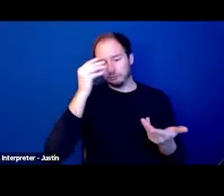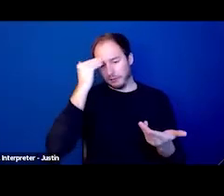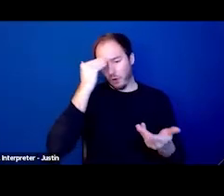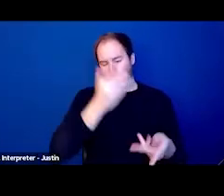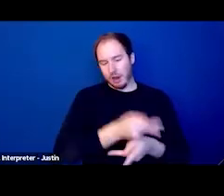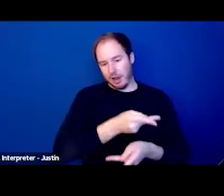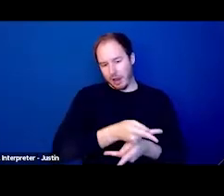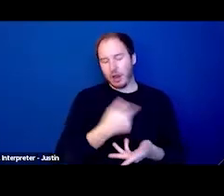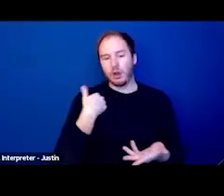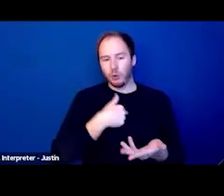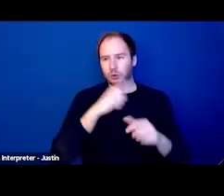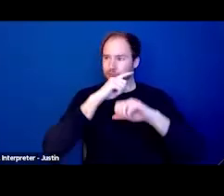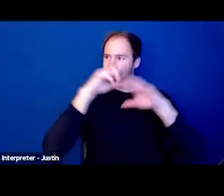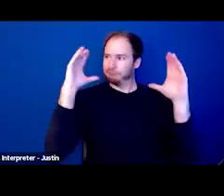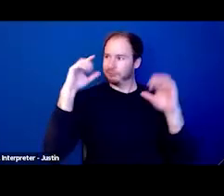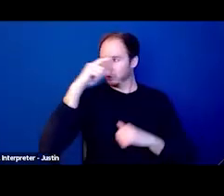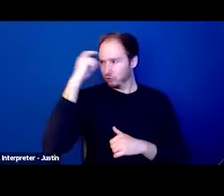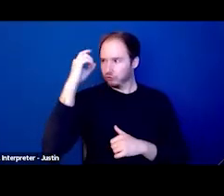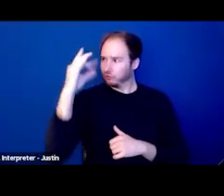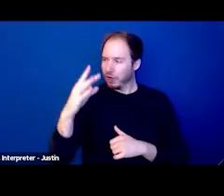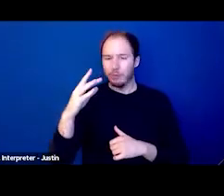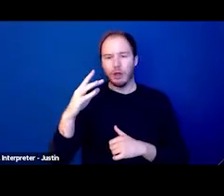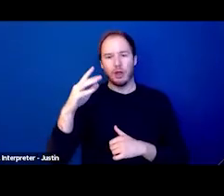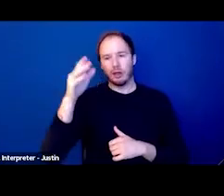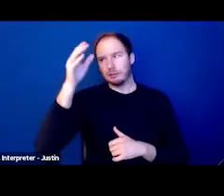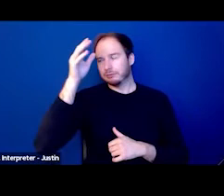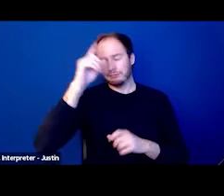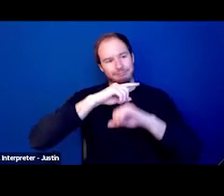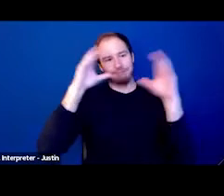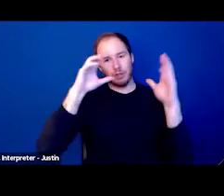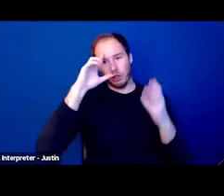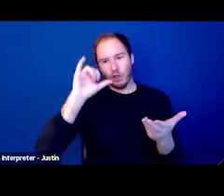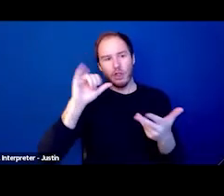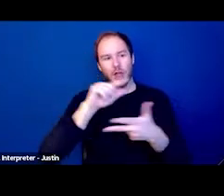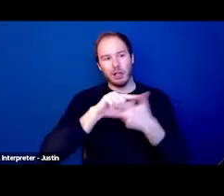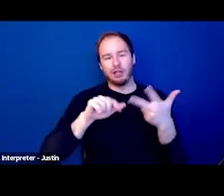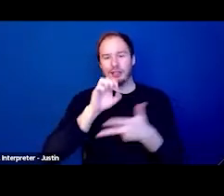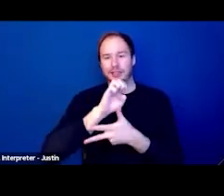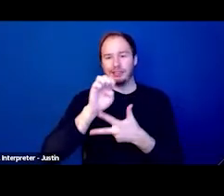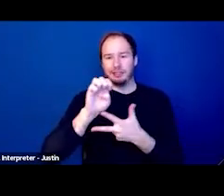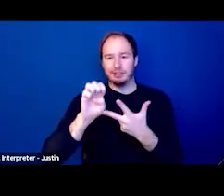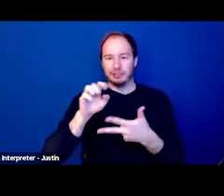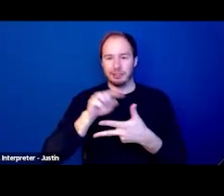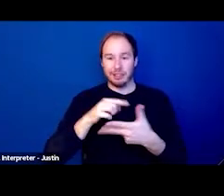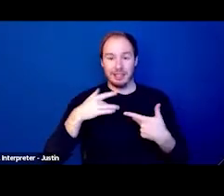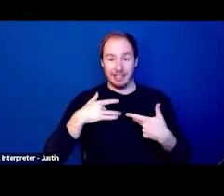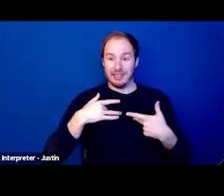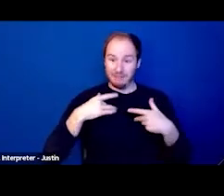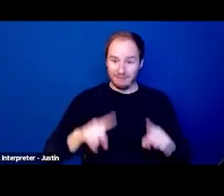how we conceptualize trauma around the three E's. That is the event that caused physical or psychological harm